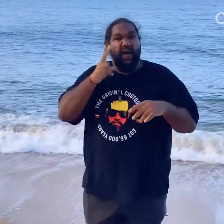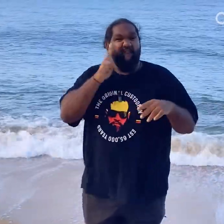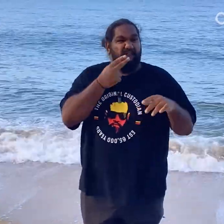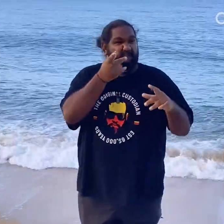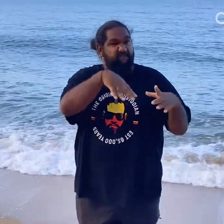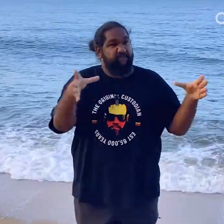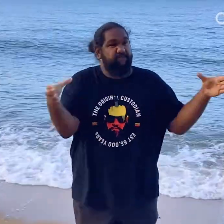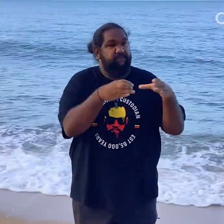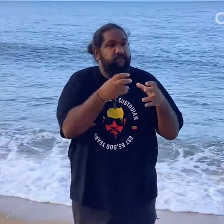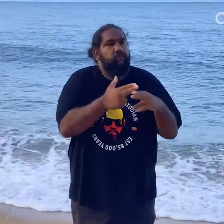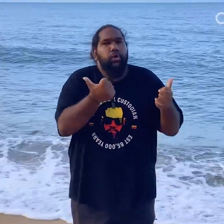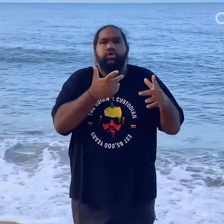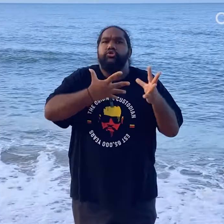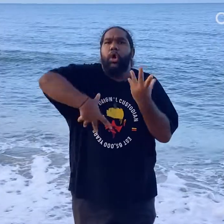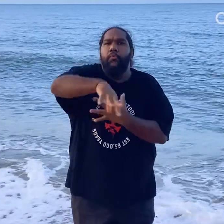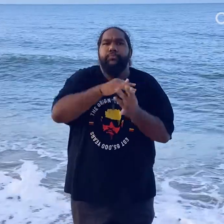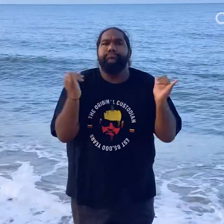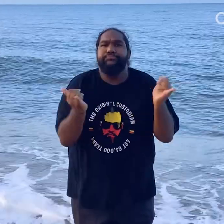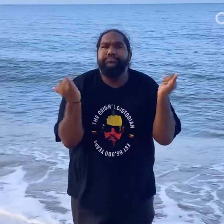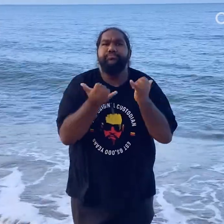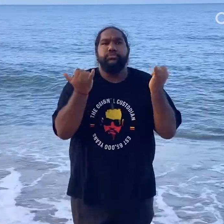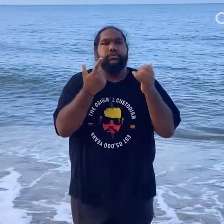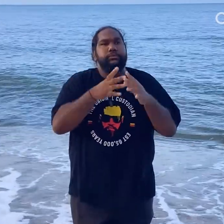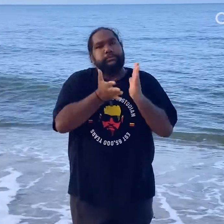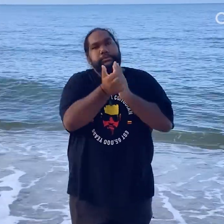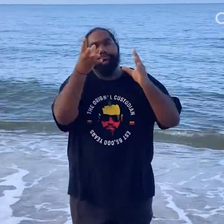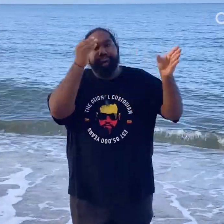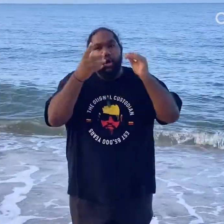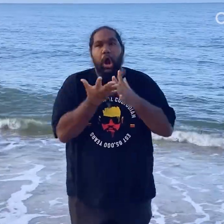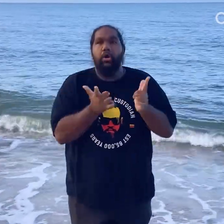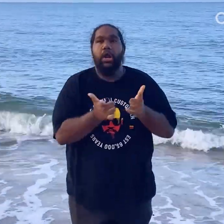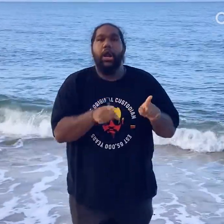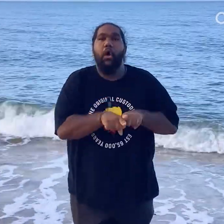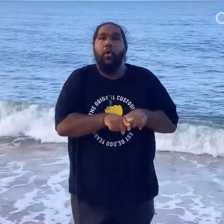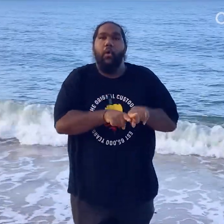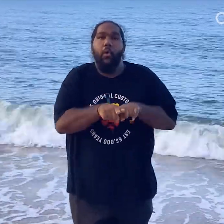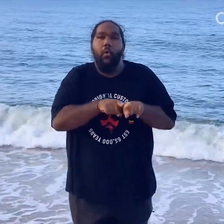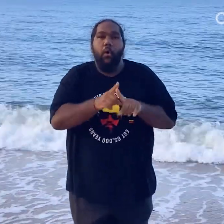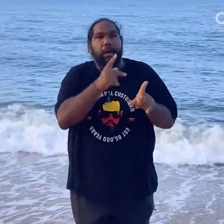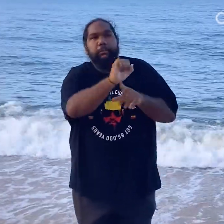Being part of the Deaf community helped with social interactions and learning language.